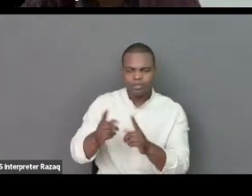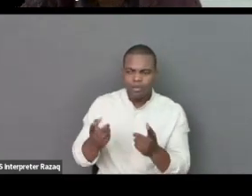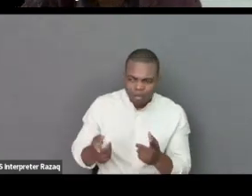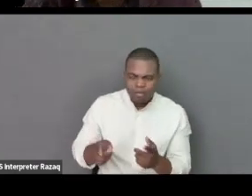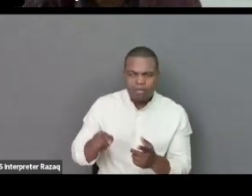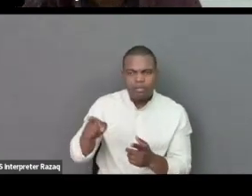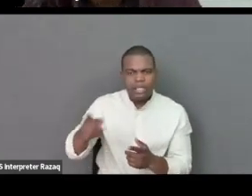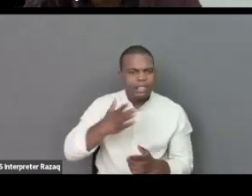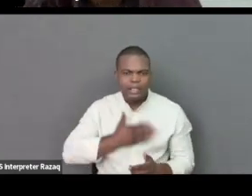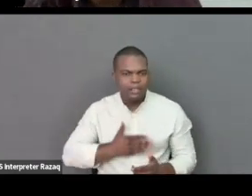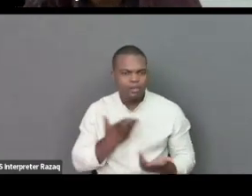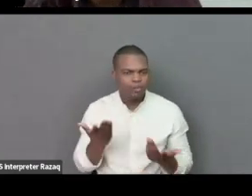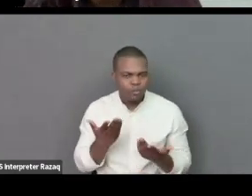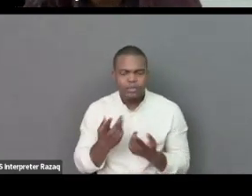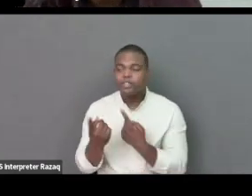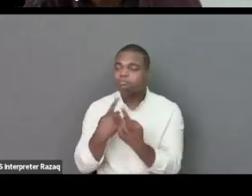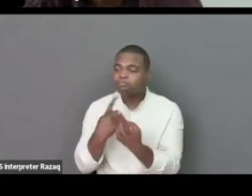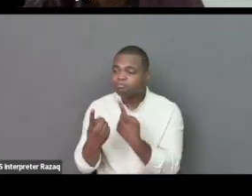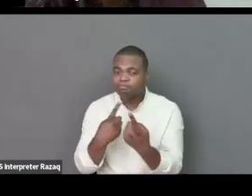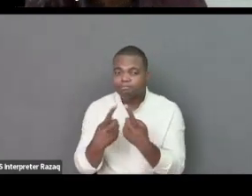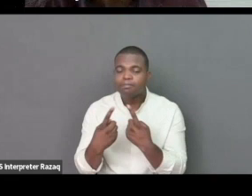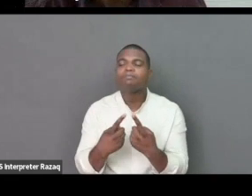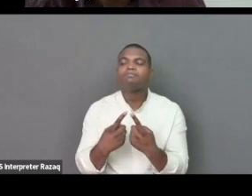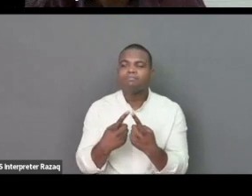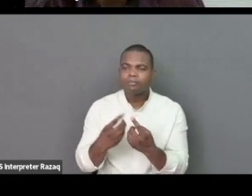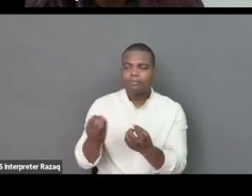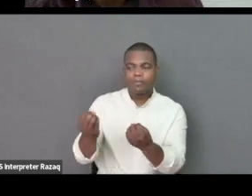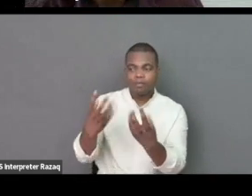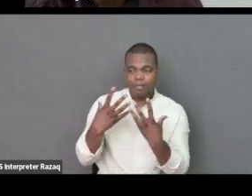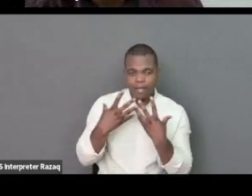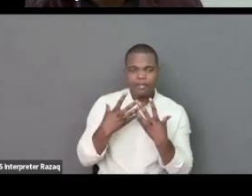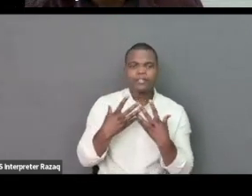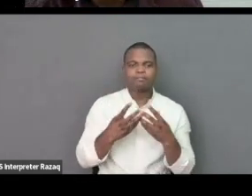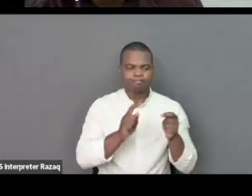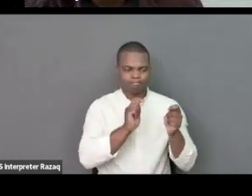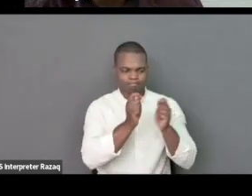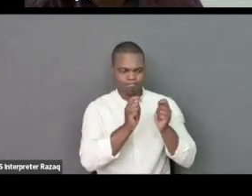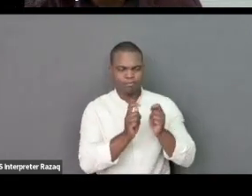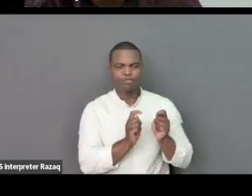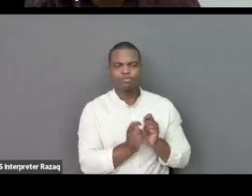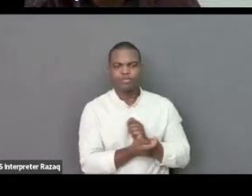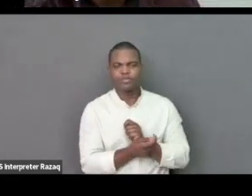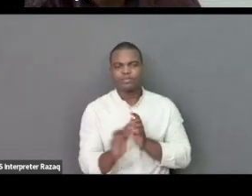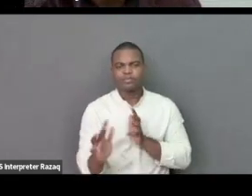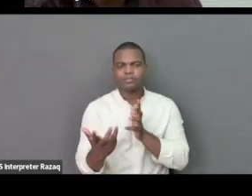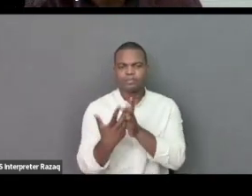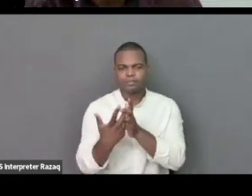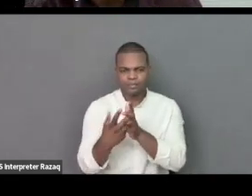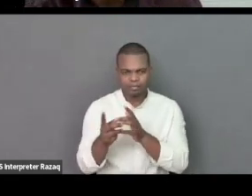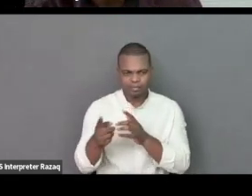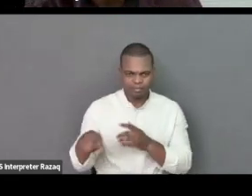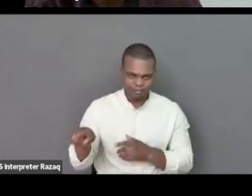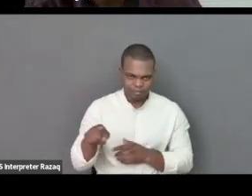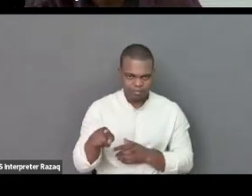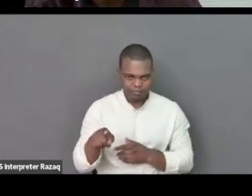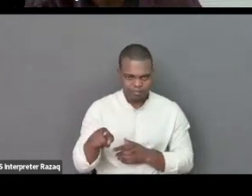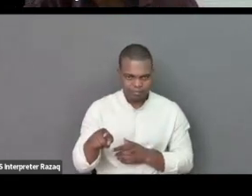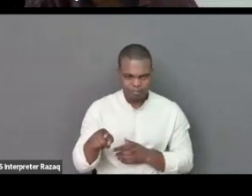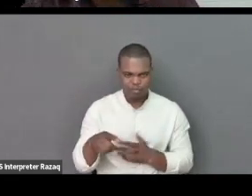and it works, in most part. So, we've seen the monitoring reports from the member states two years ago, and they showed